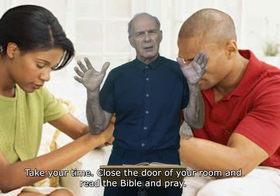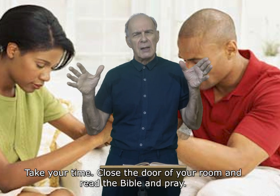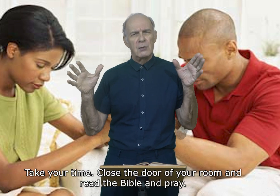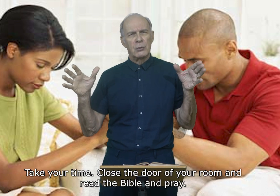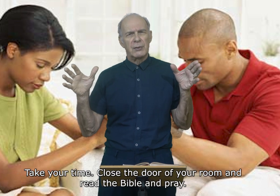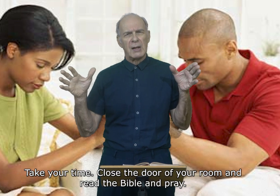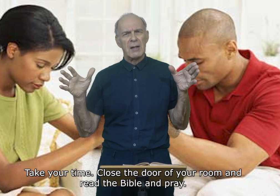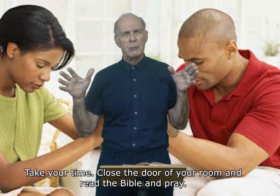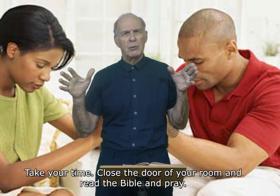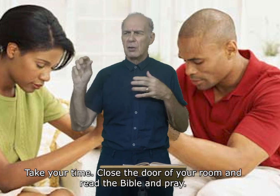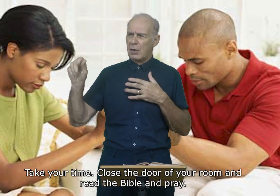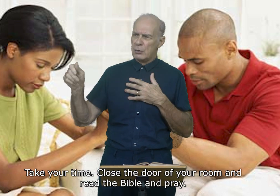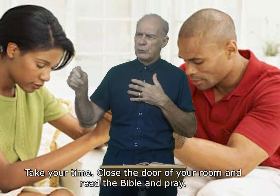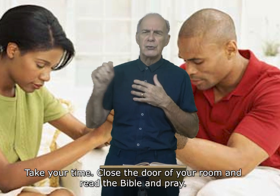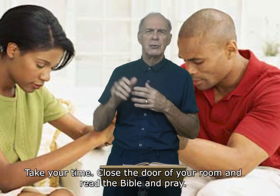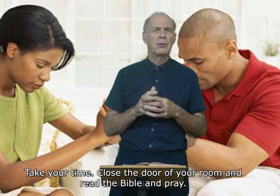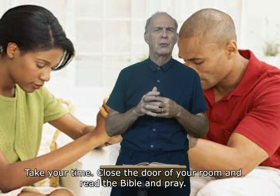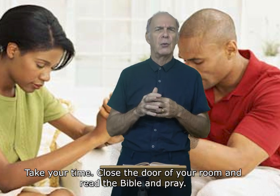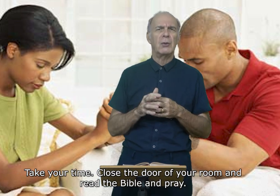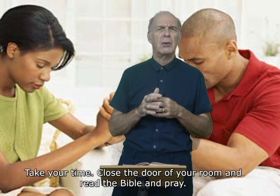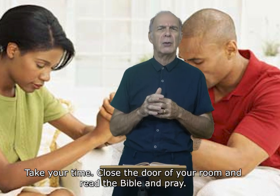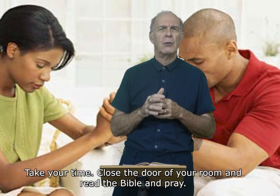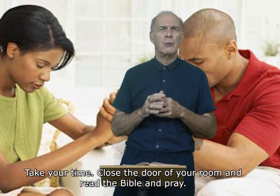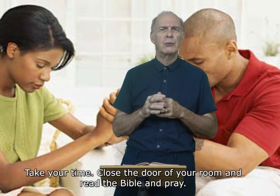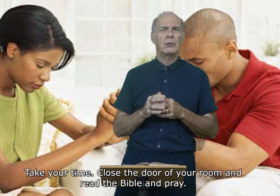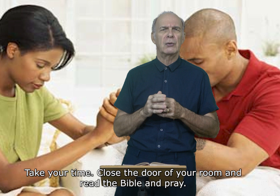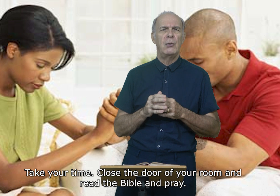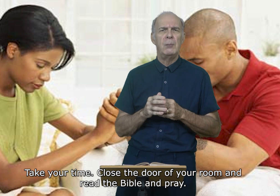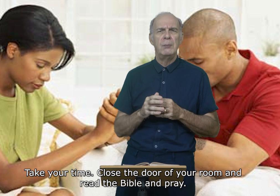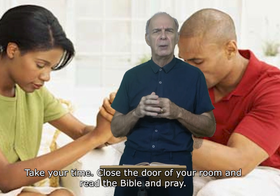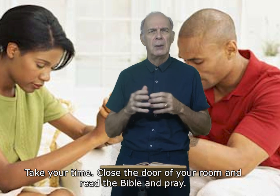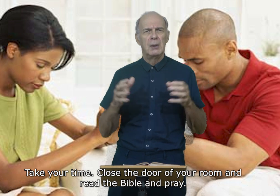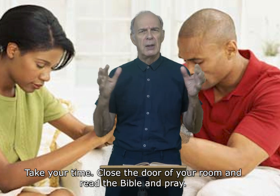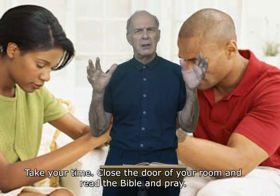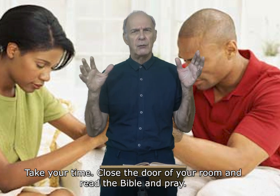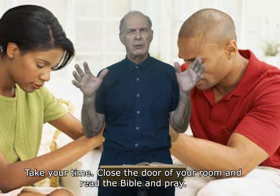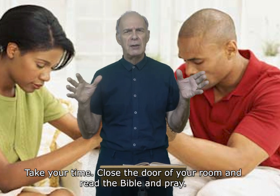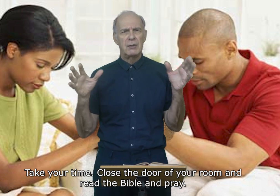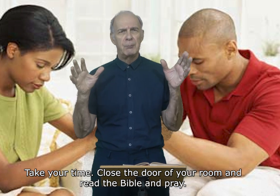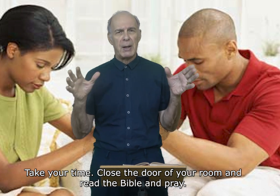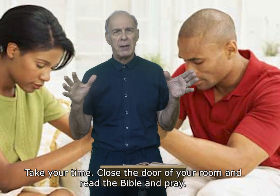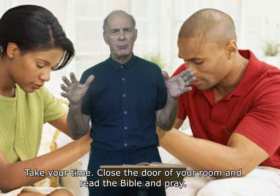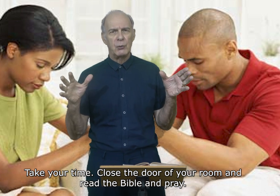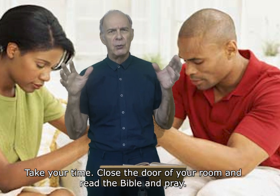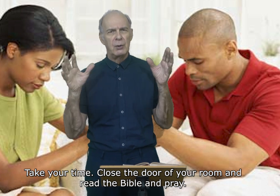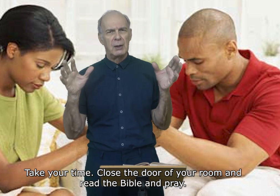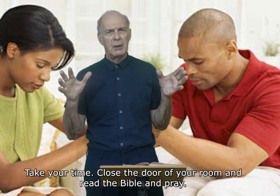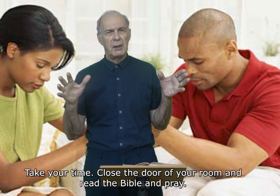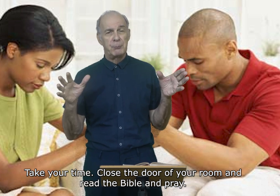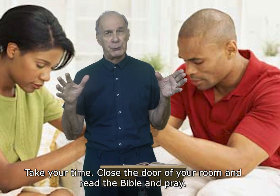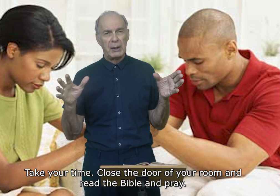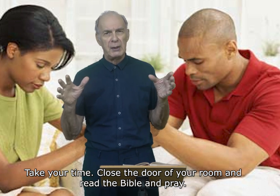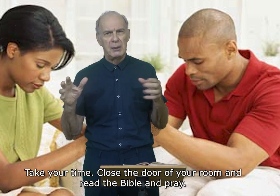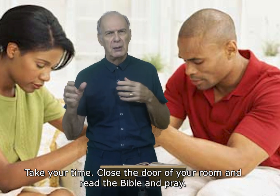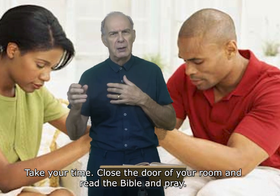Take your time. Close the door of your room and read the Bible and pray.